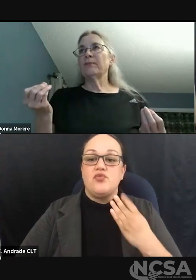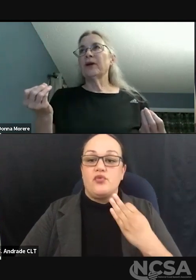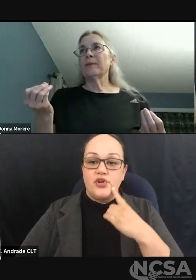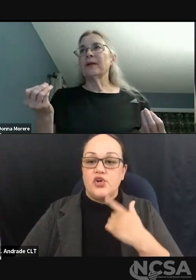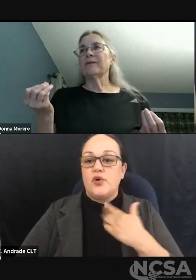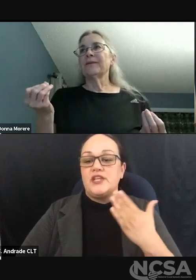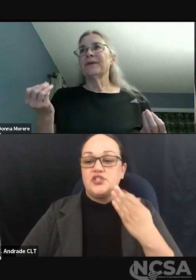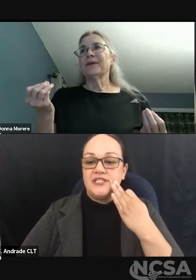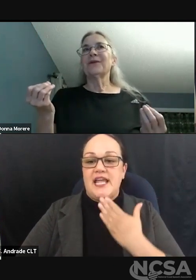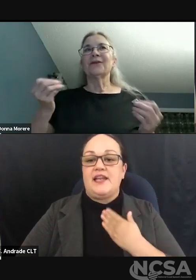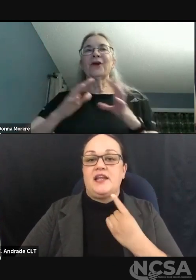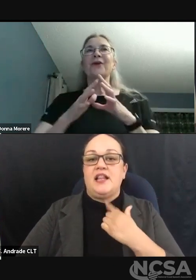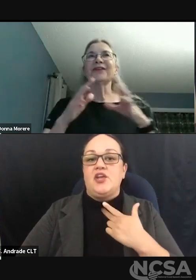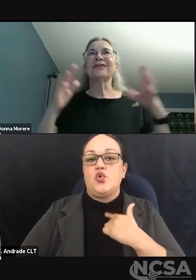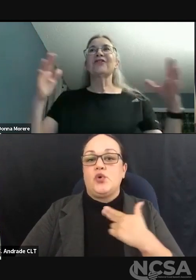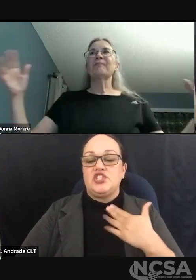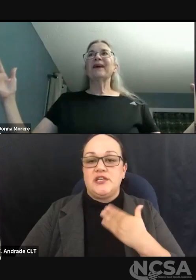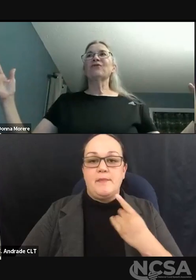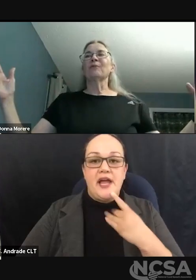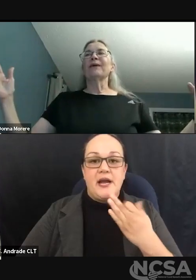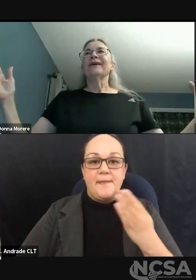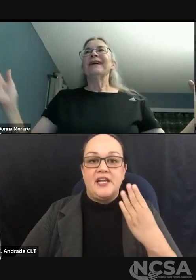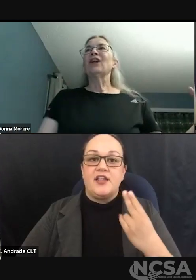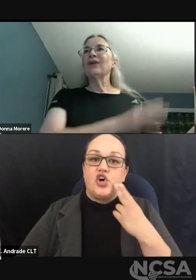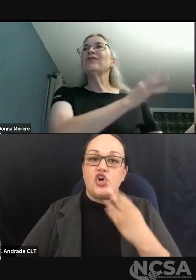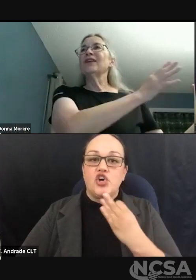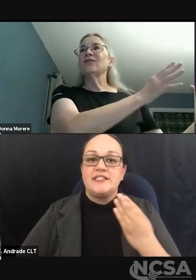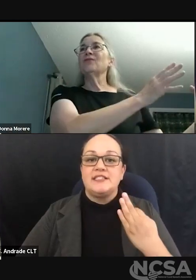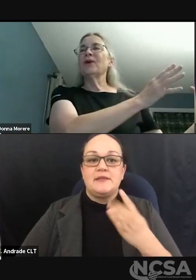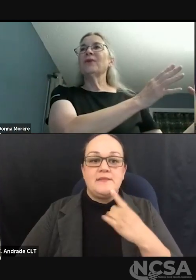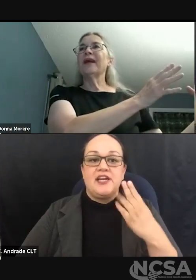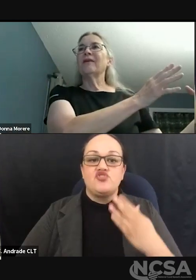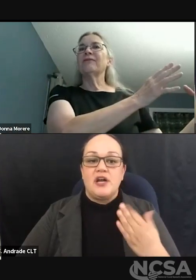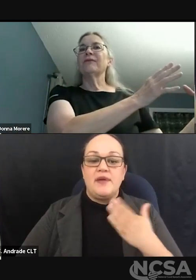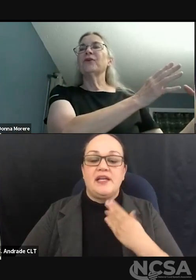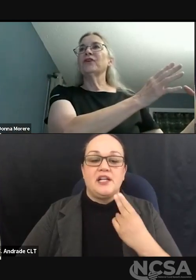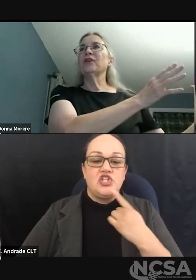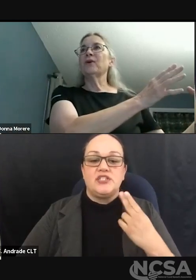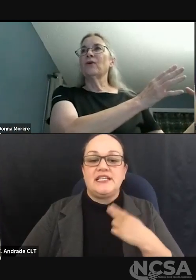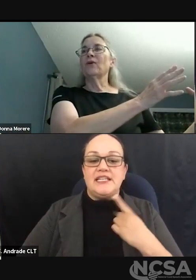The current spectrum includes kids who don't have typical